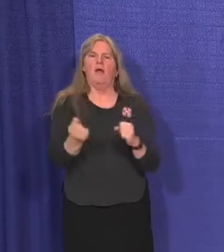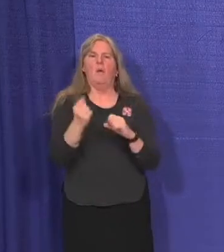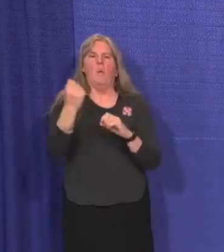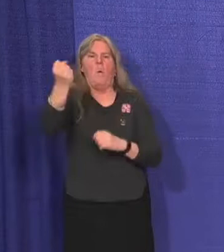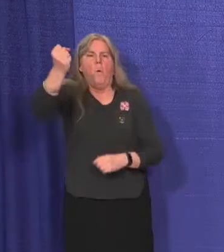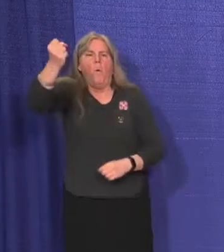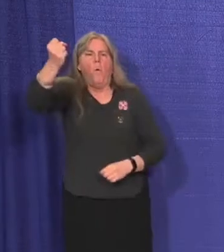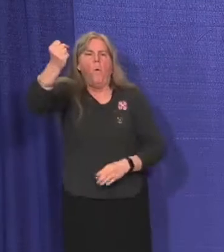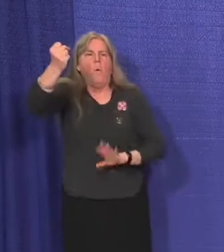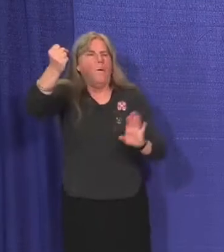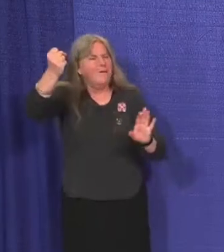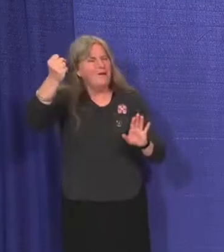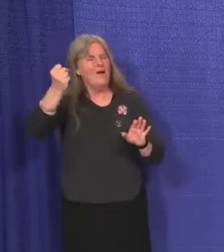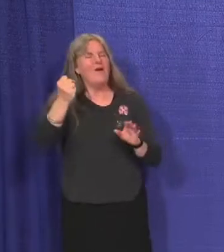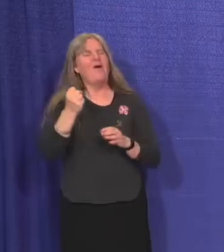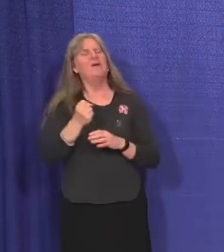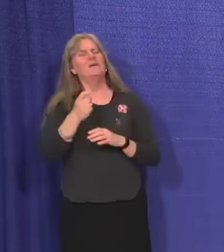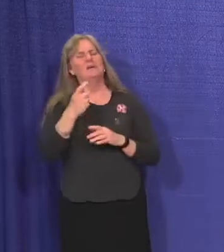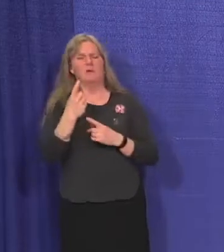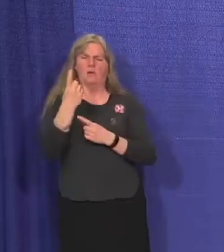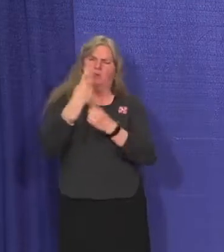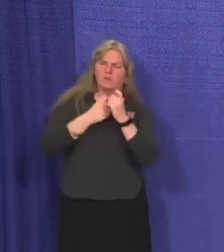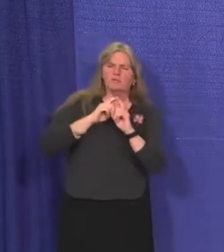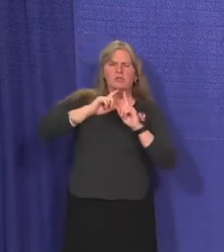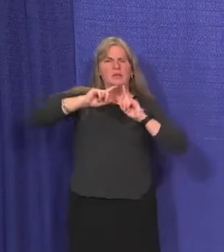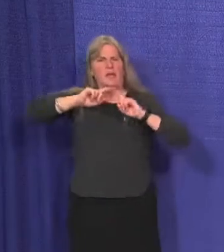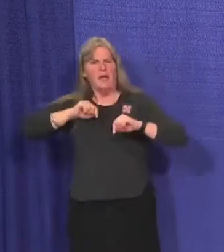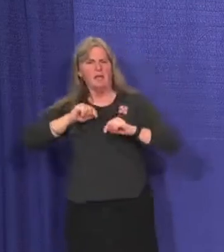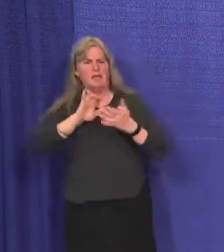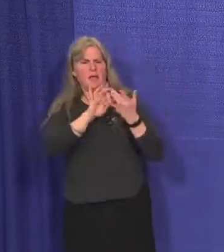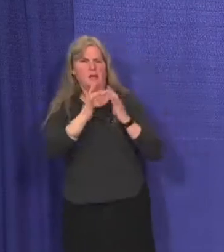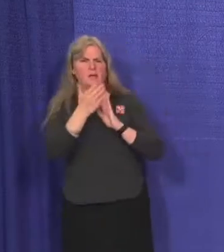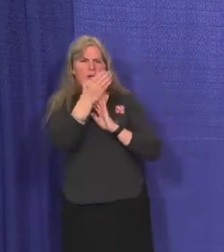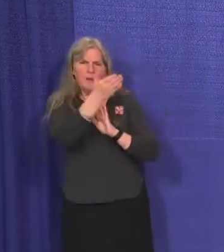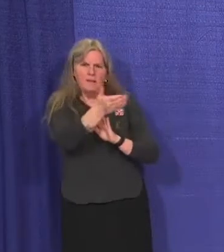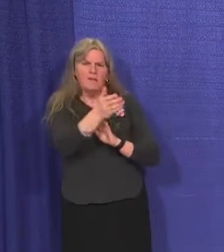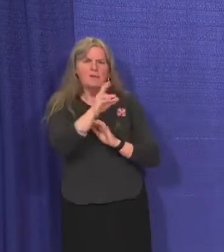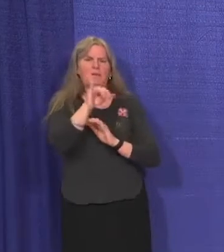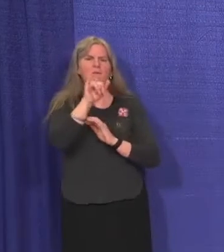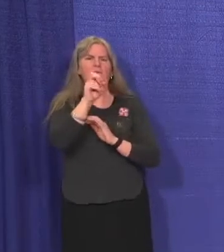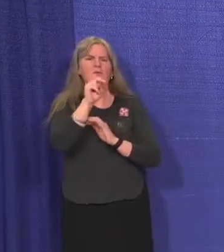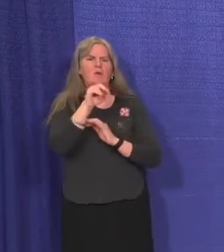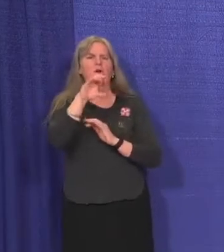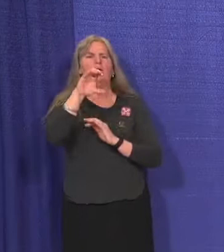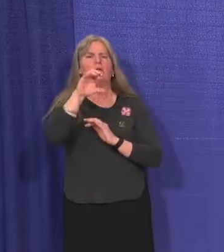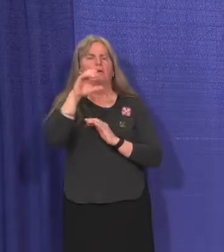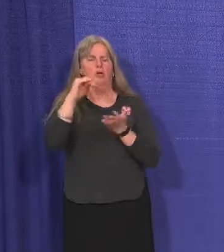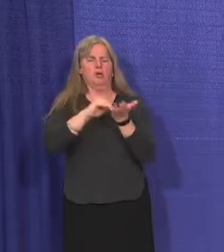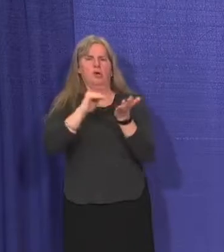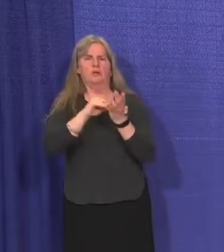or you will be seen in person but you should always get the care you need.